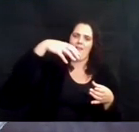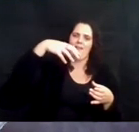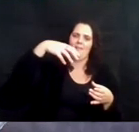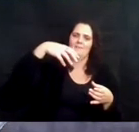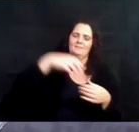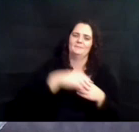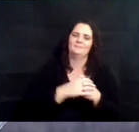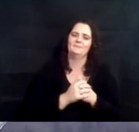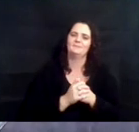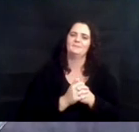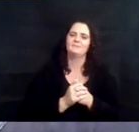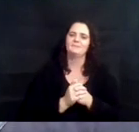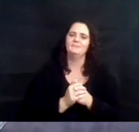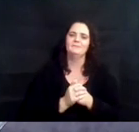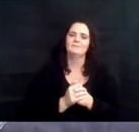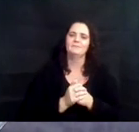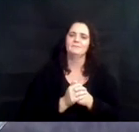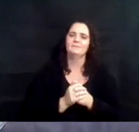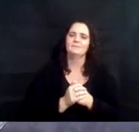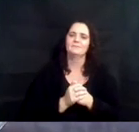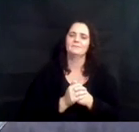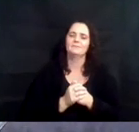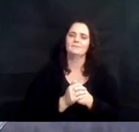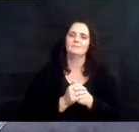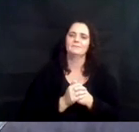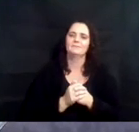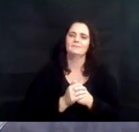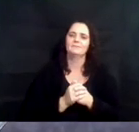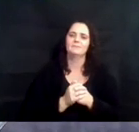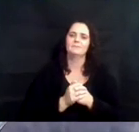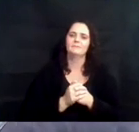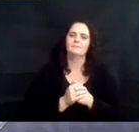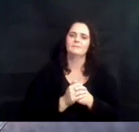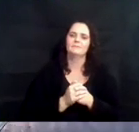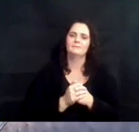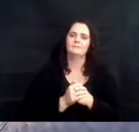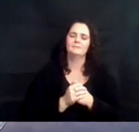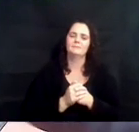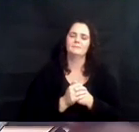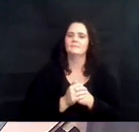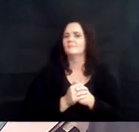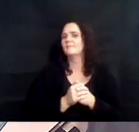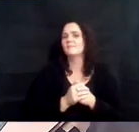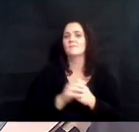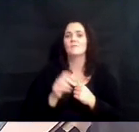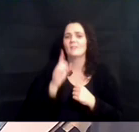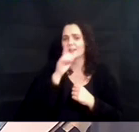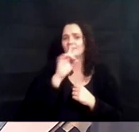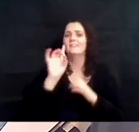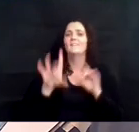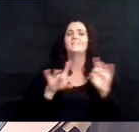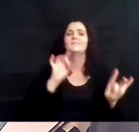and down and the shower head. Alright, so again, give yourself a really really